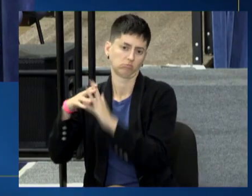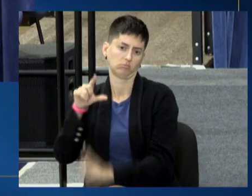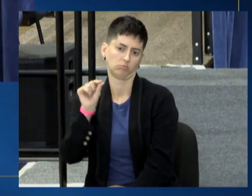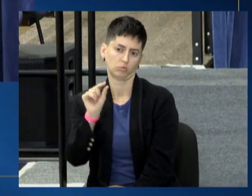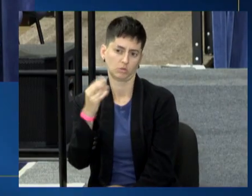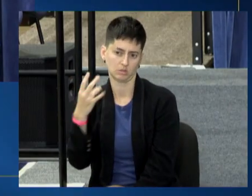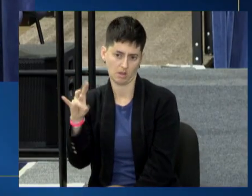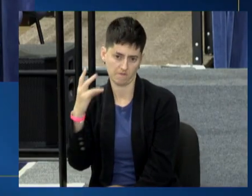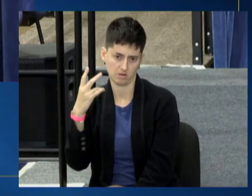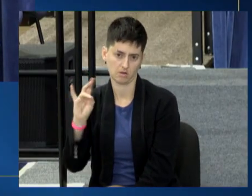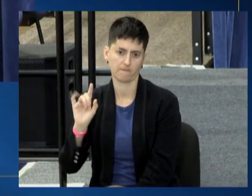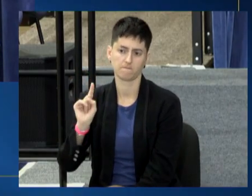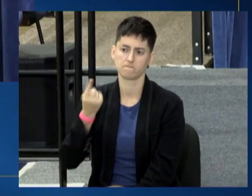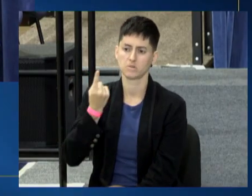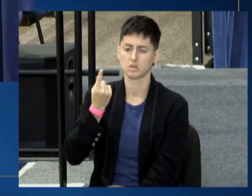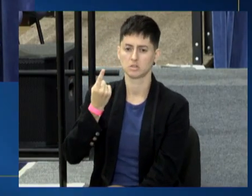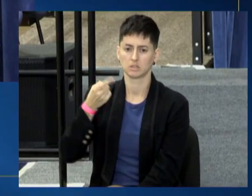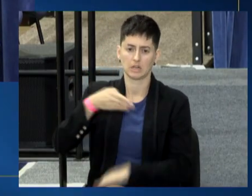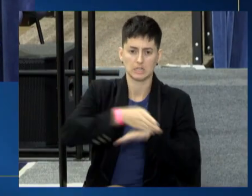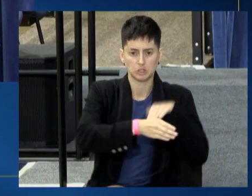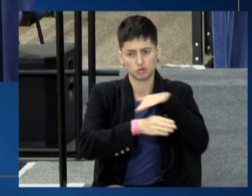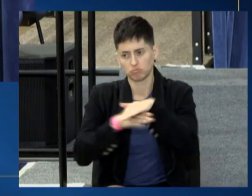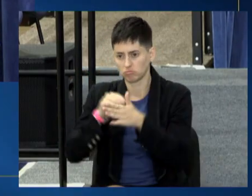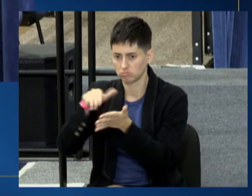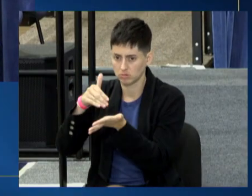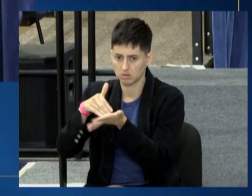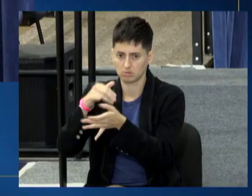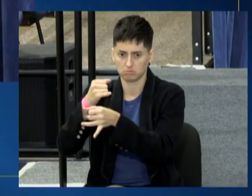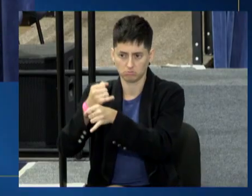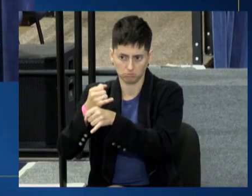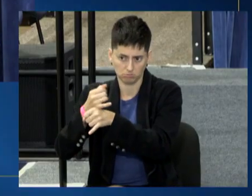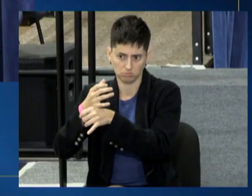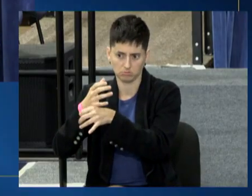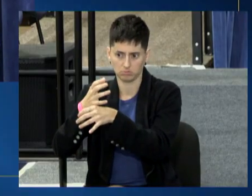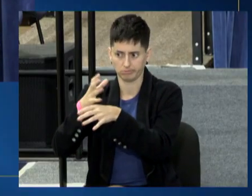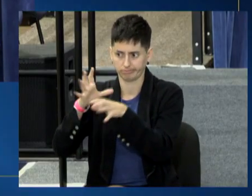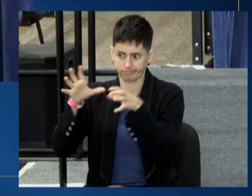the first inter-center institute that is actually focused on a disease,